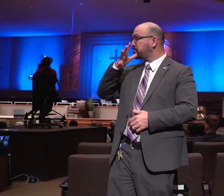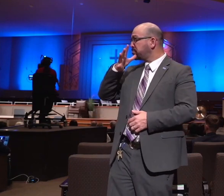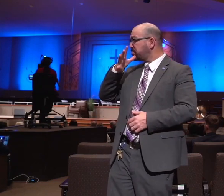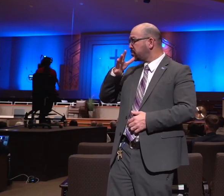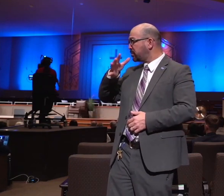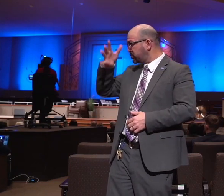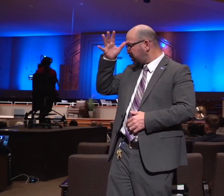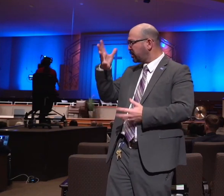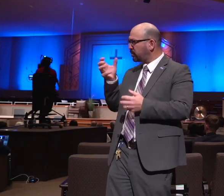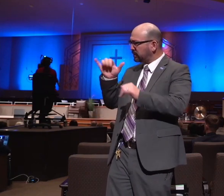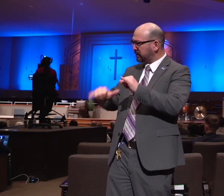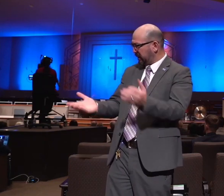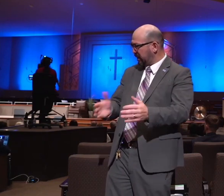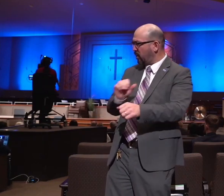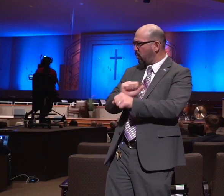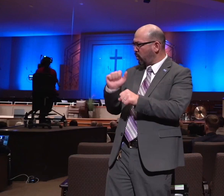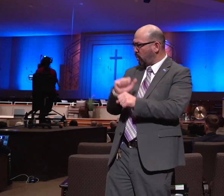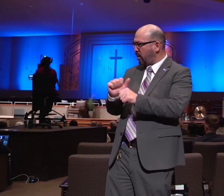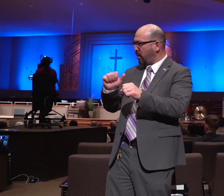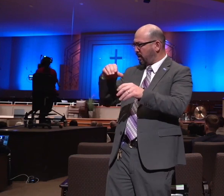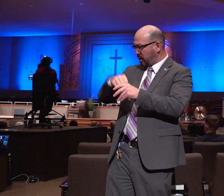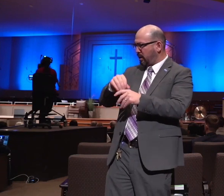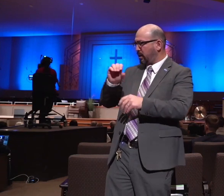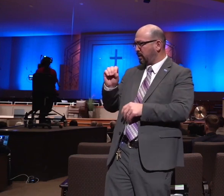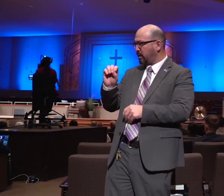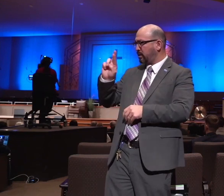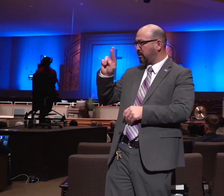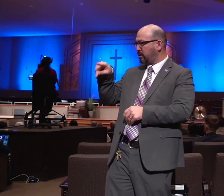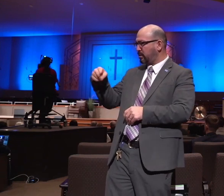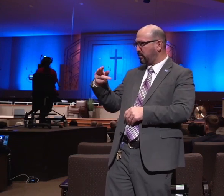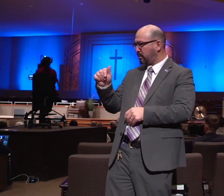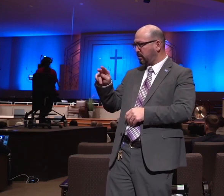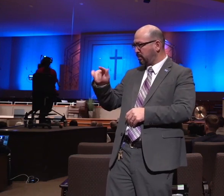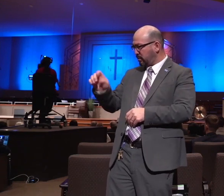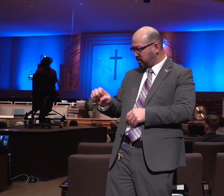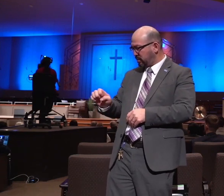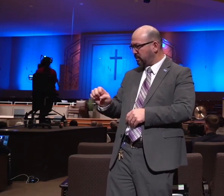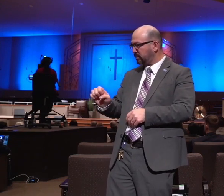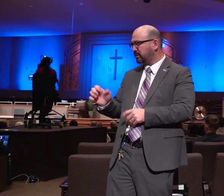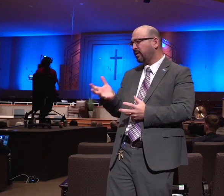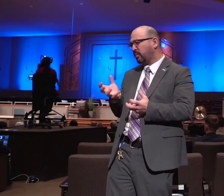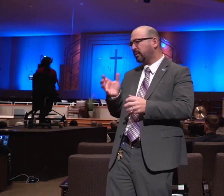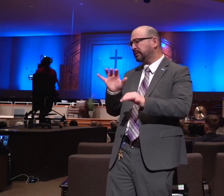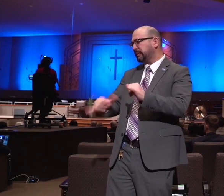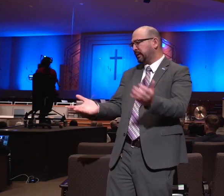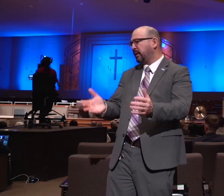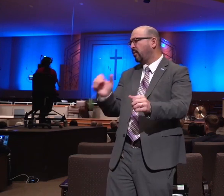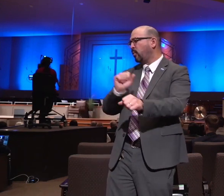orphanage I'd miss my friends but I'll be okay